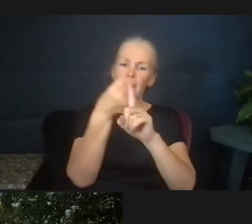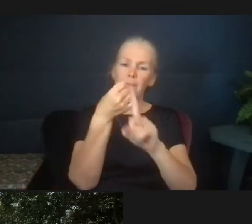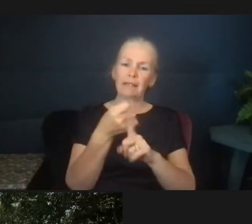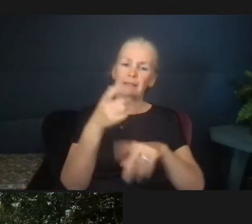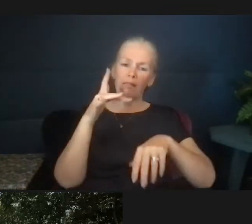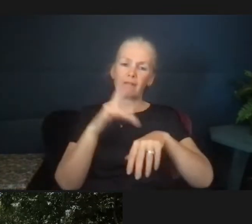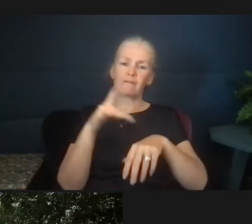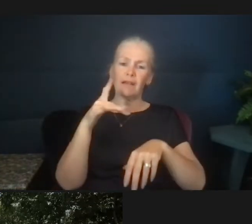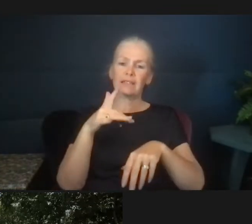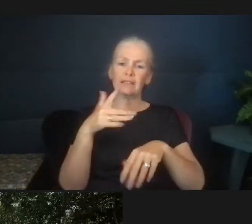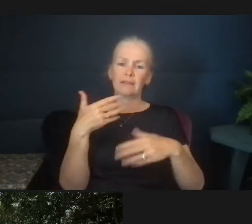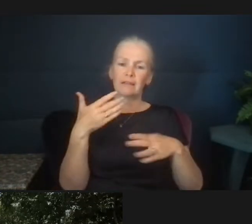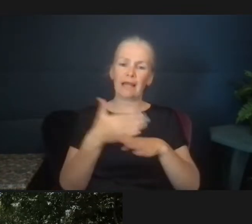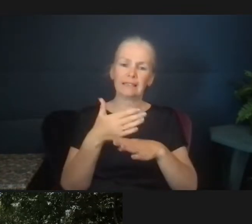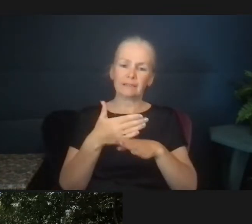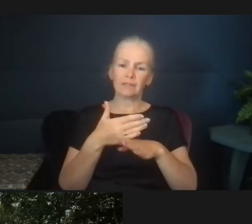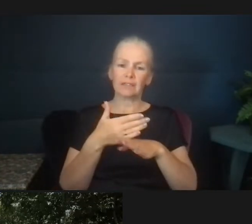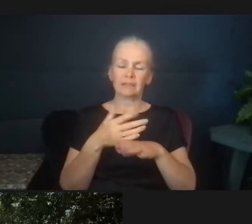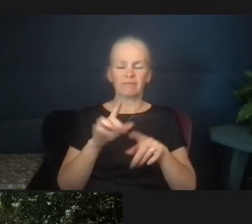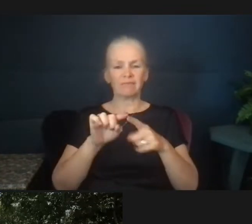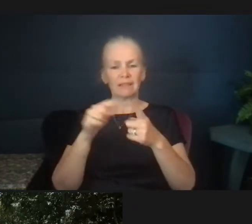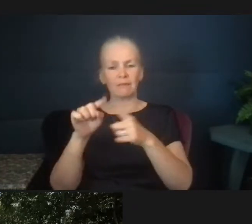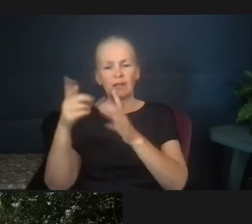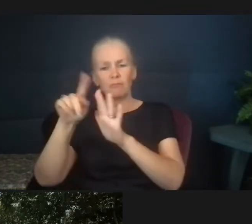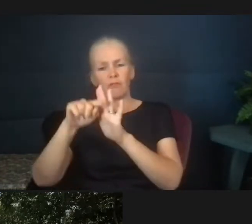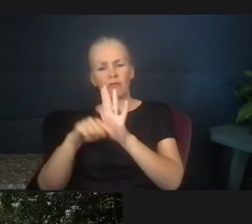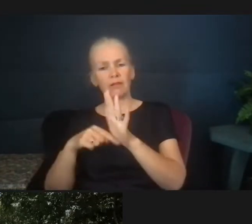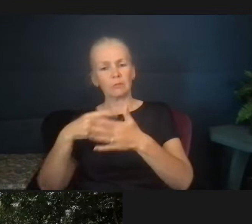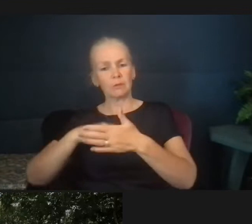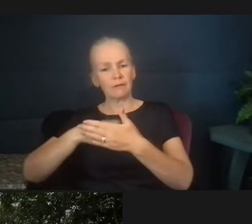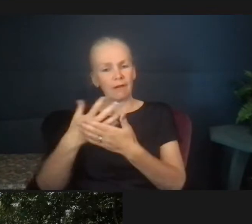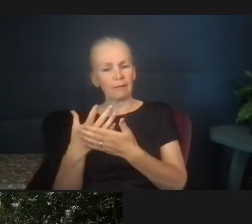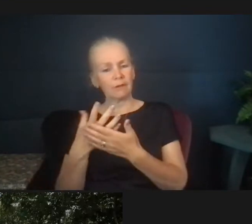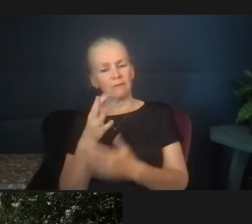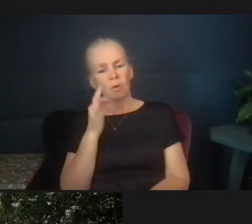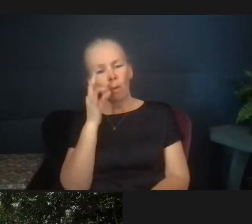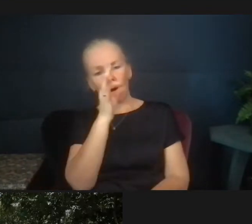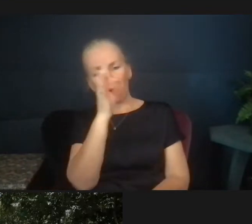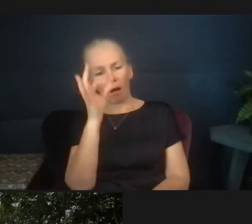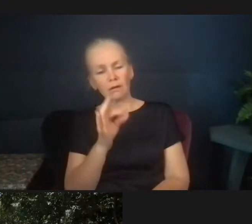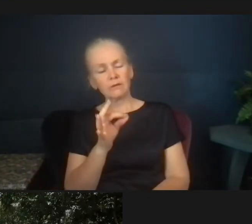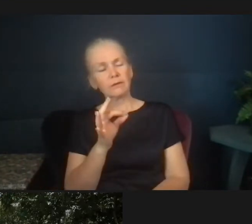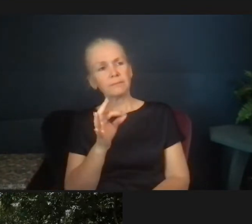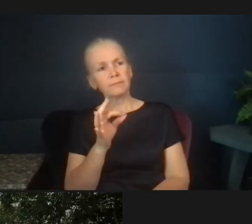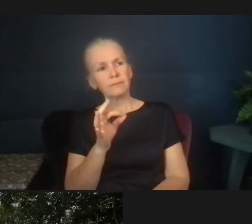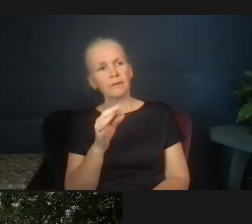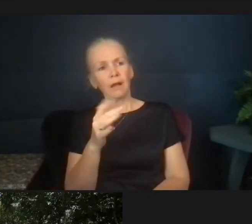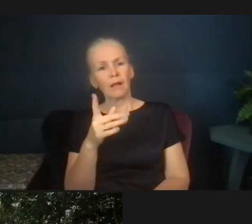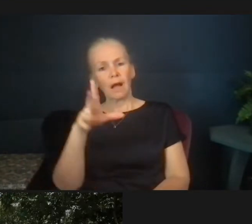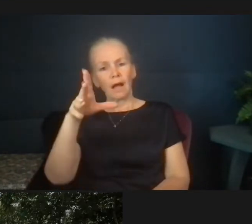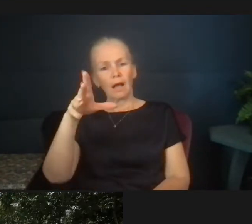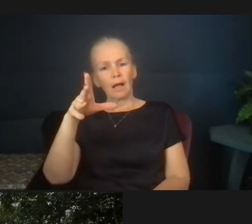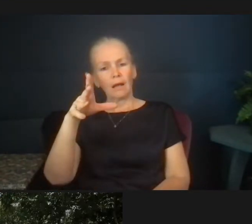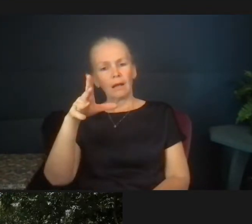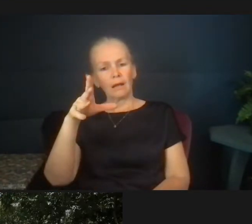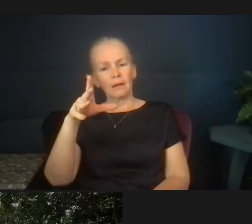the activities, the programs that we develop and interrogating those notions of privilege, and